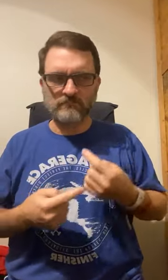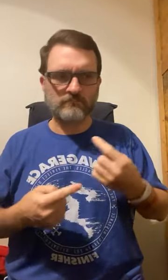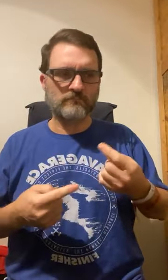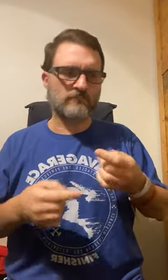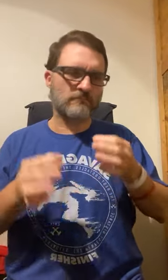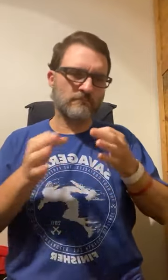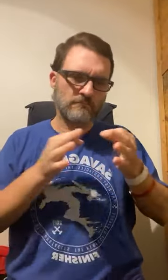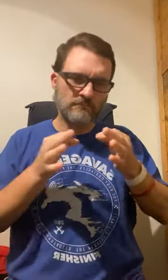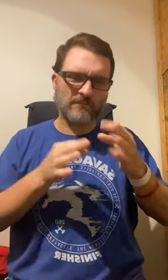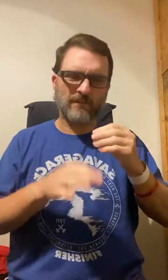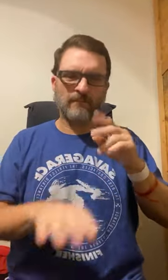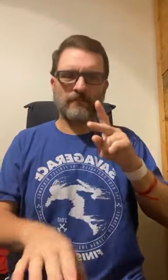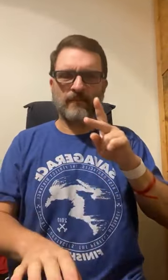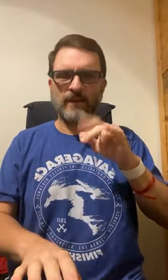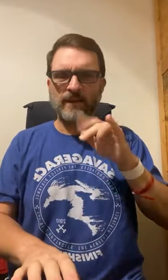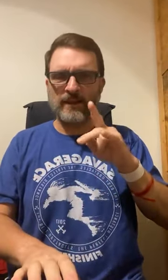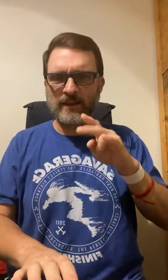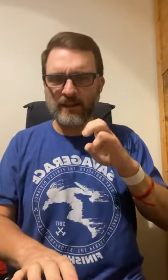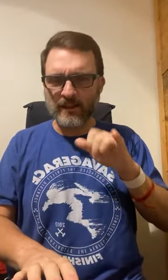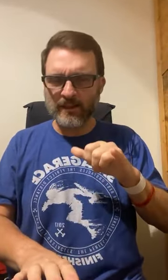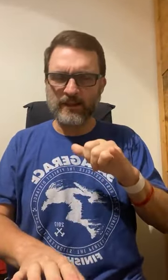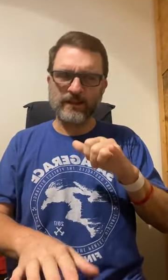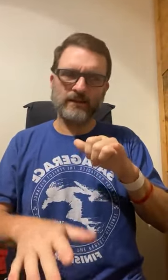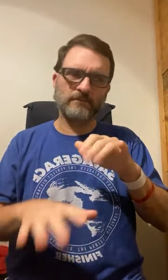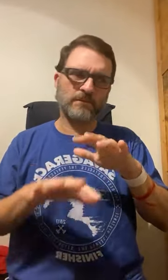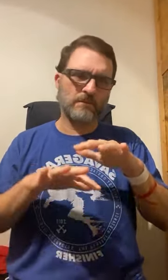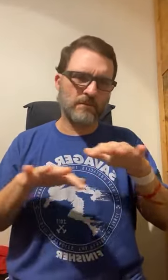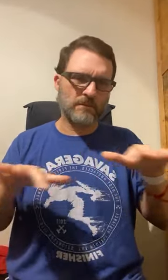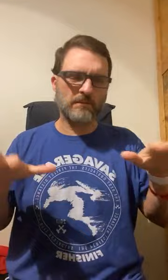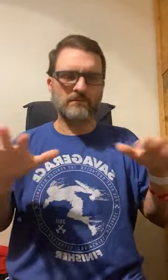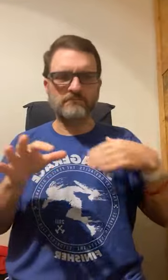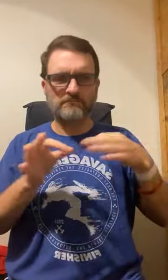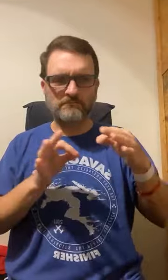I also explained about my kidney and so on.